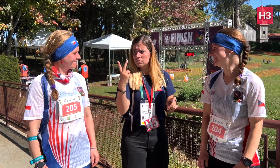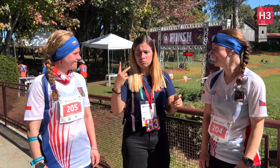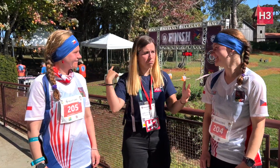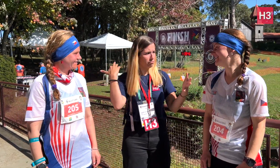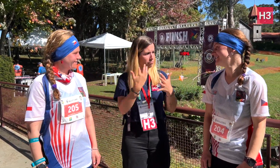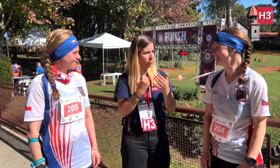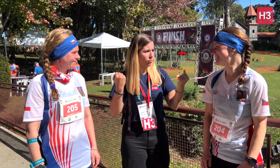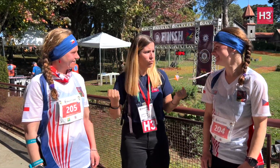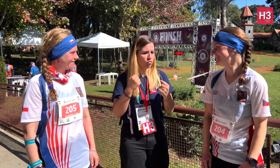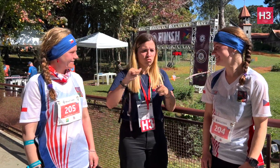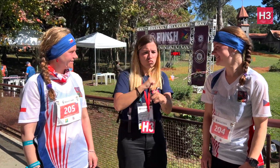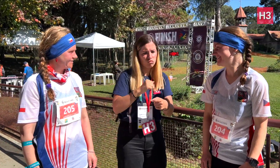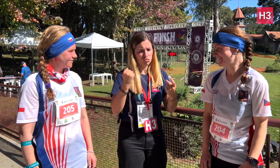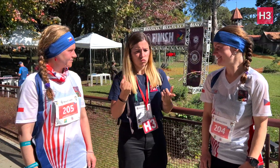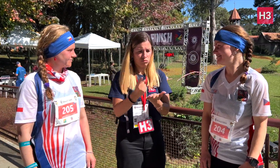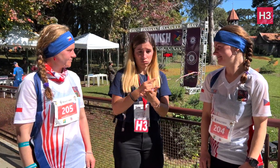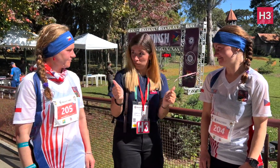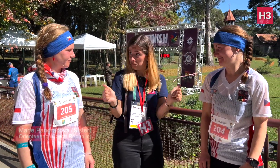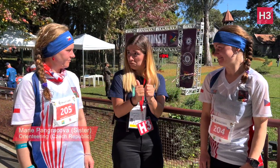We've been training together in Orienteering